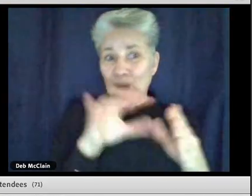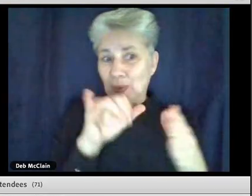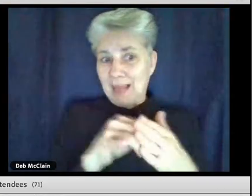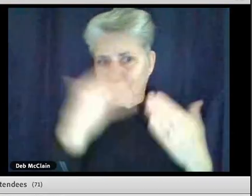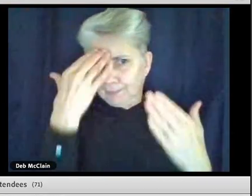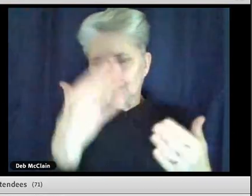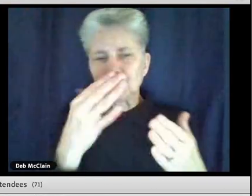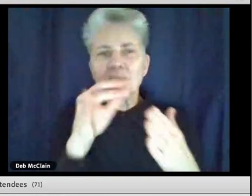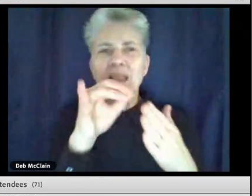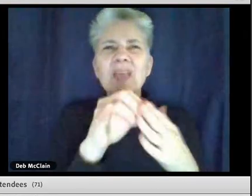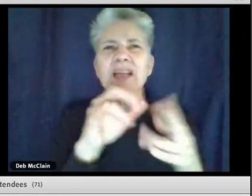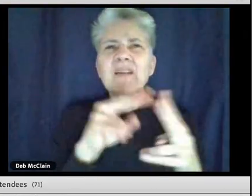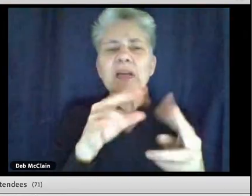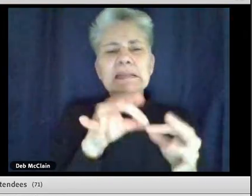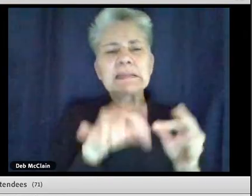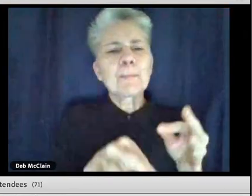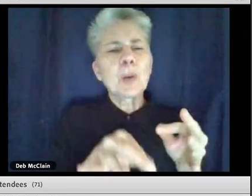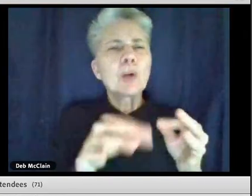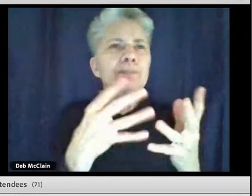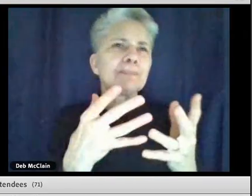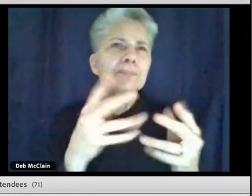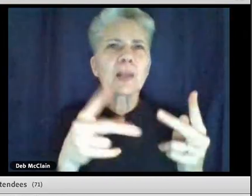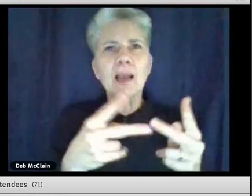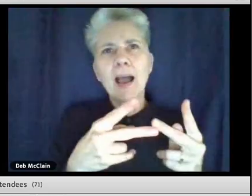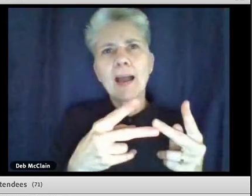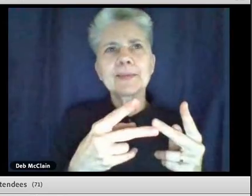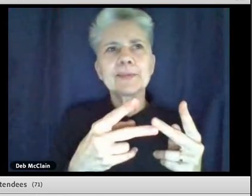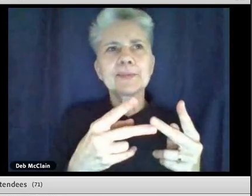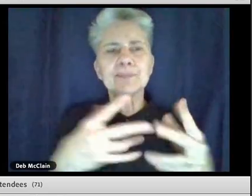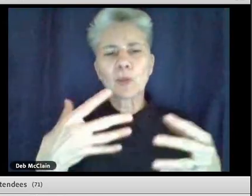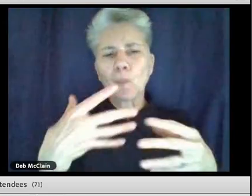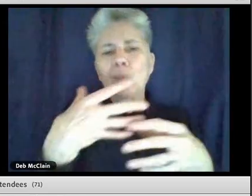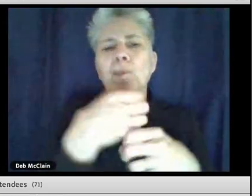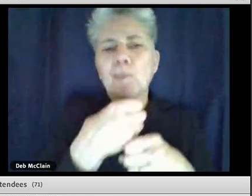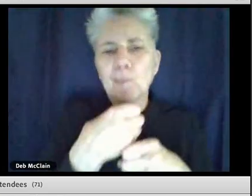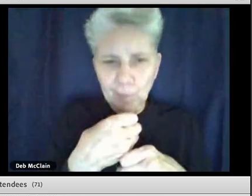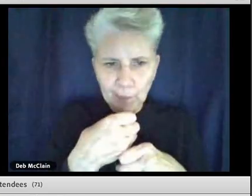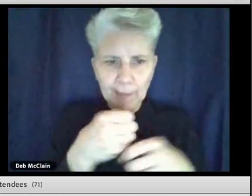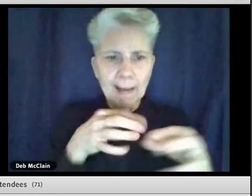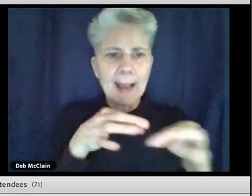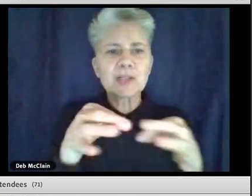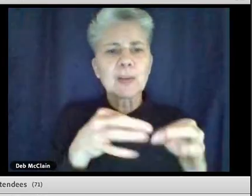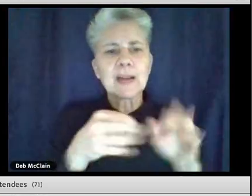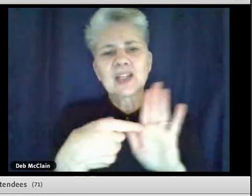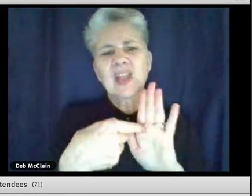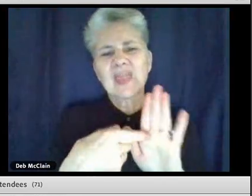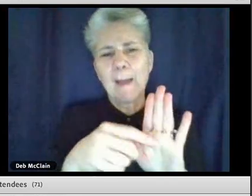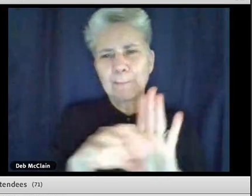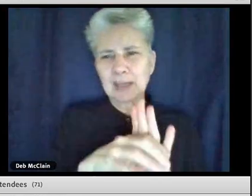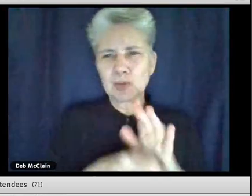and this is a very simple kind of broken-down explanation graphic of flattening the curve.